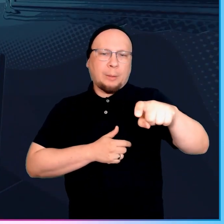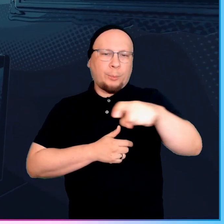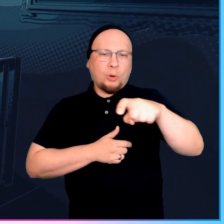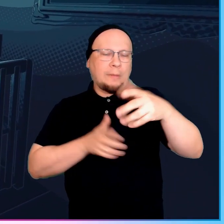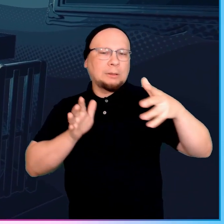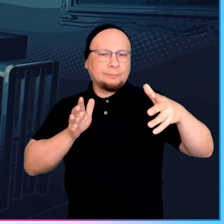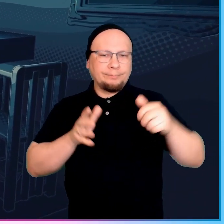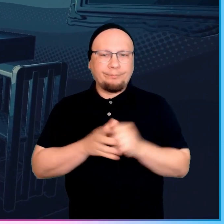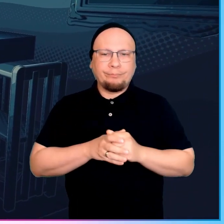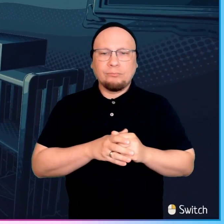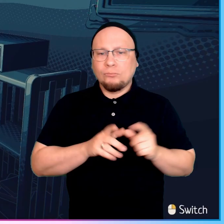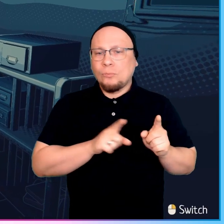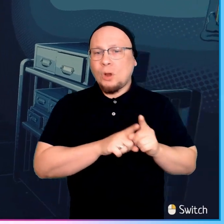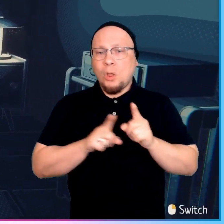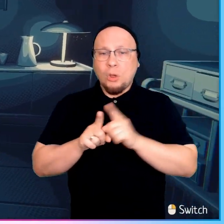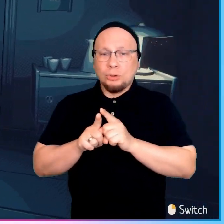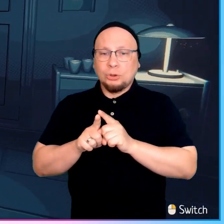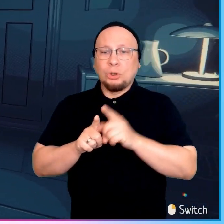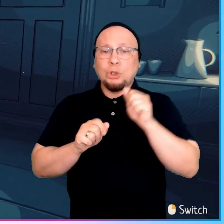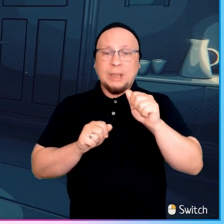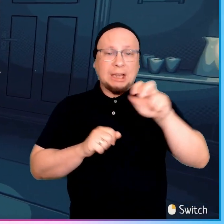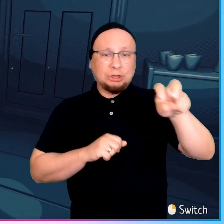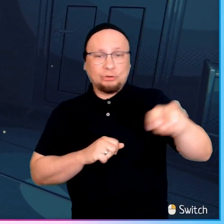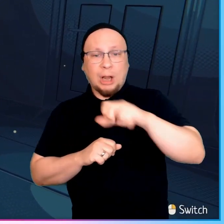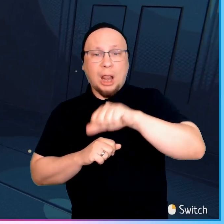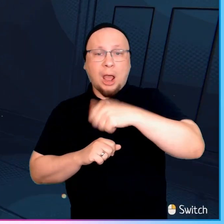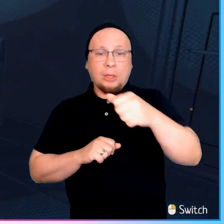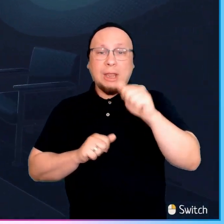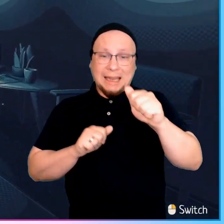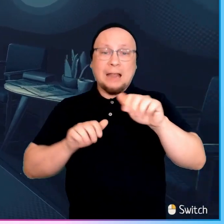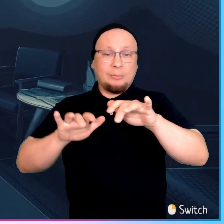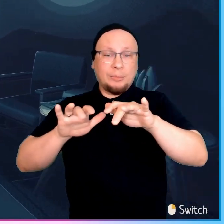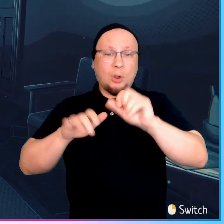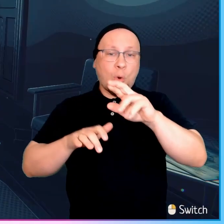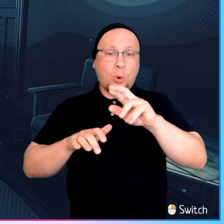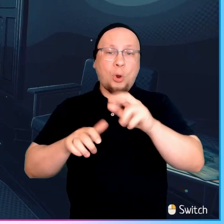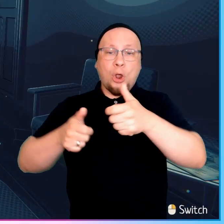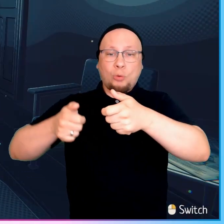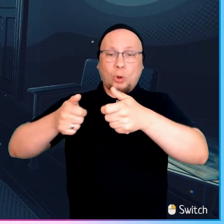switch seamlessly between input devices, such as keyboard, mouse, or controller.